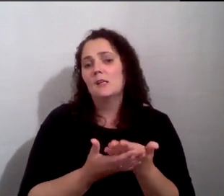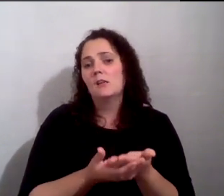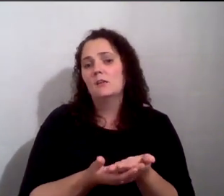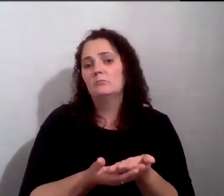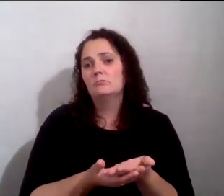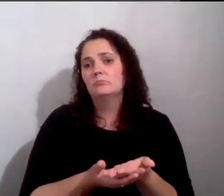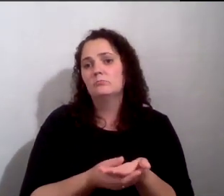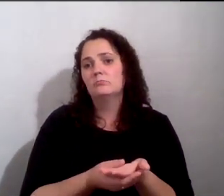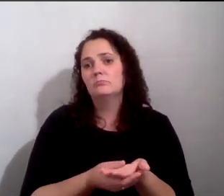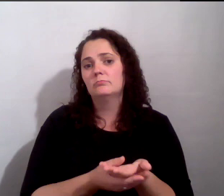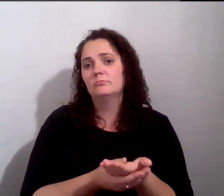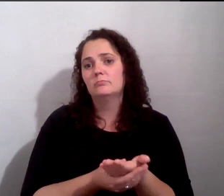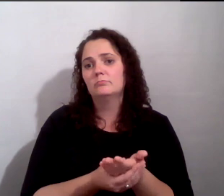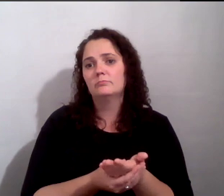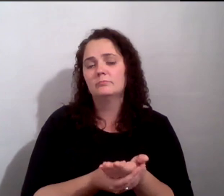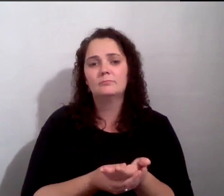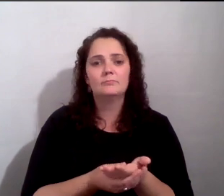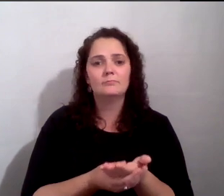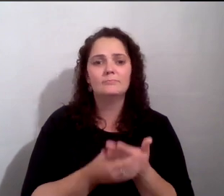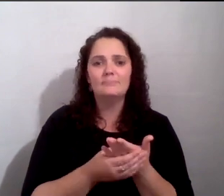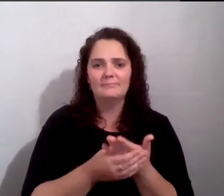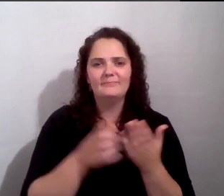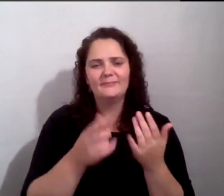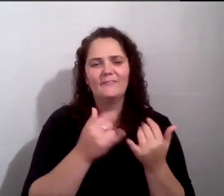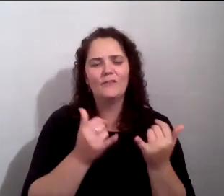from that series, maybe you could talk about